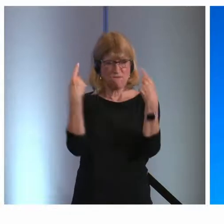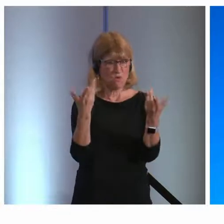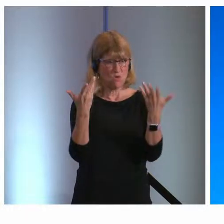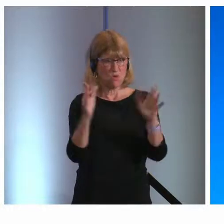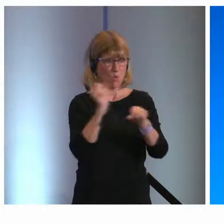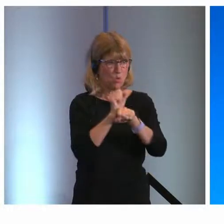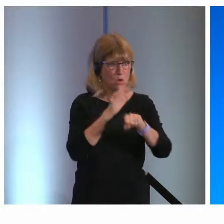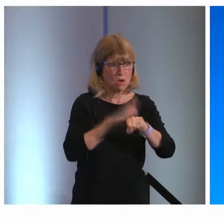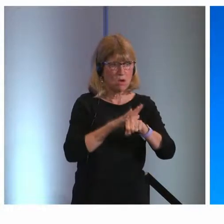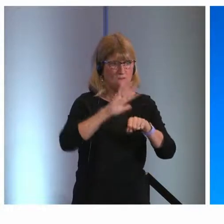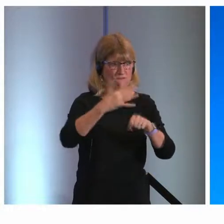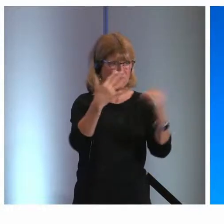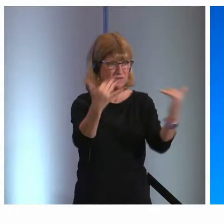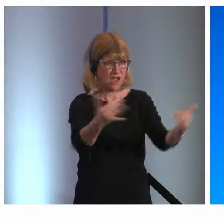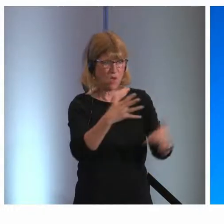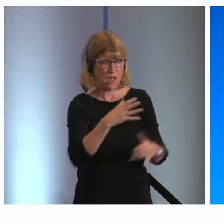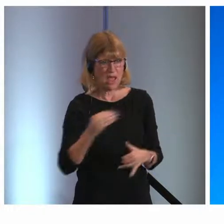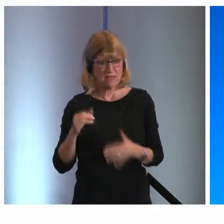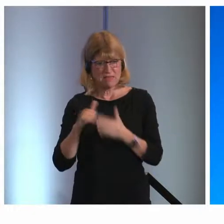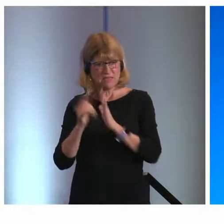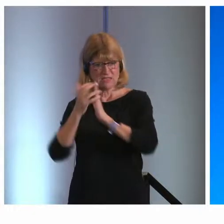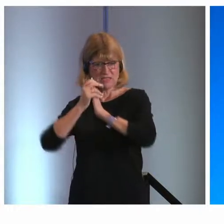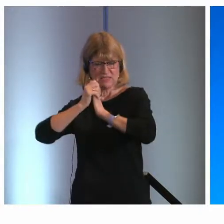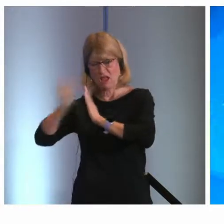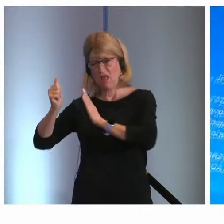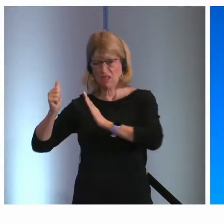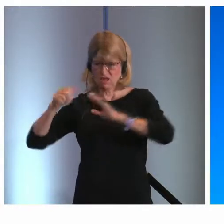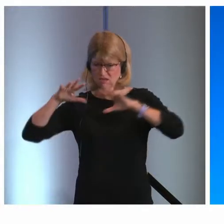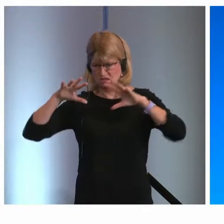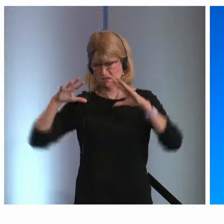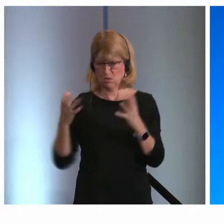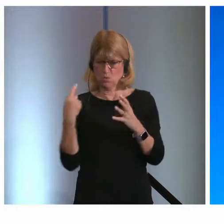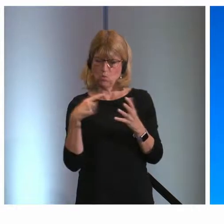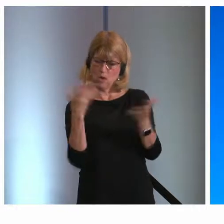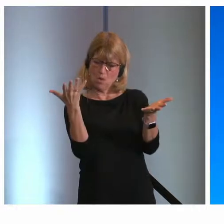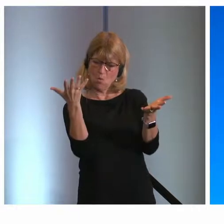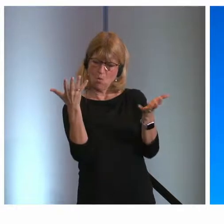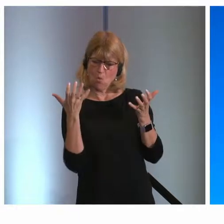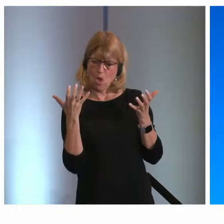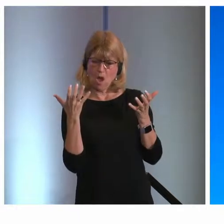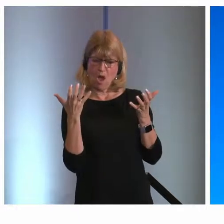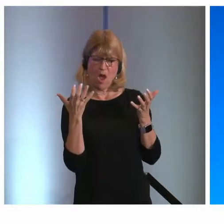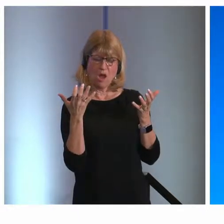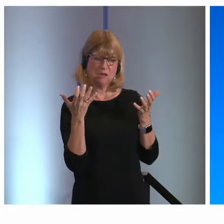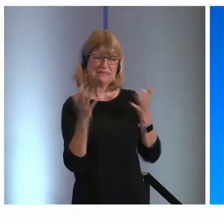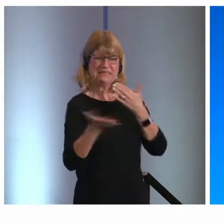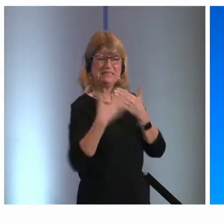of our collaborators, we've done five shows -- four shows